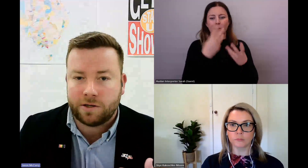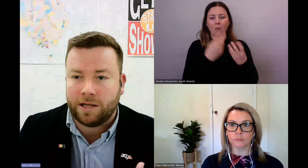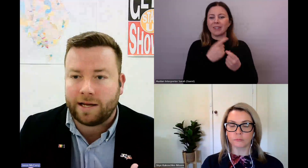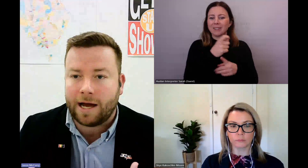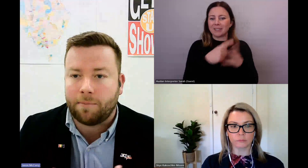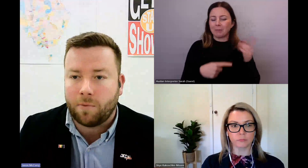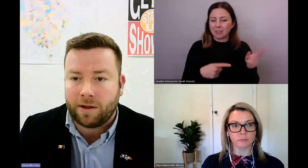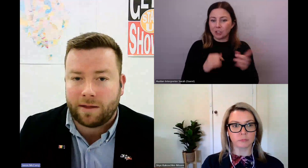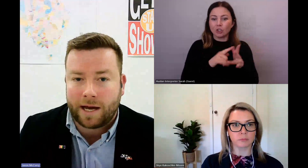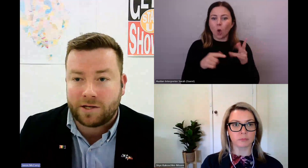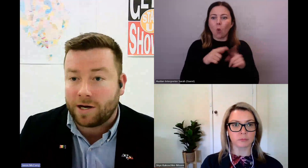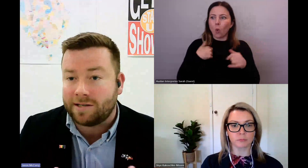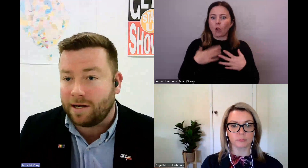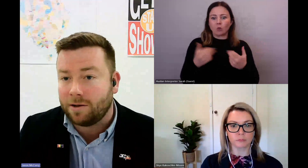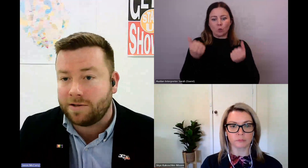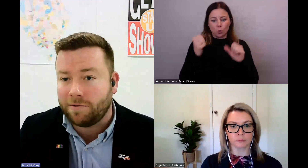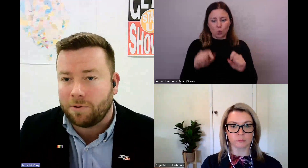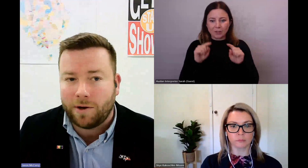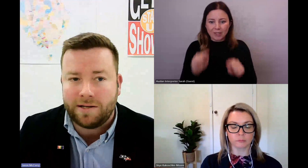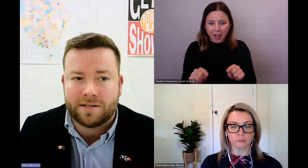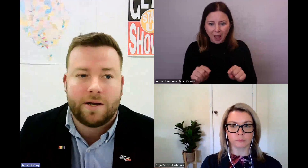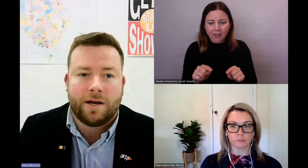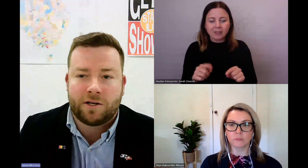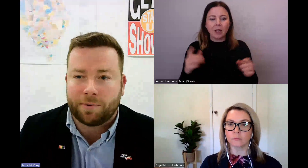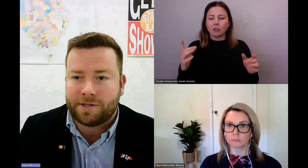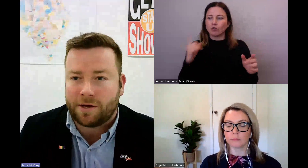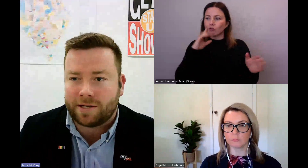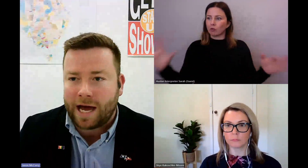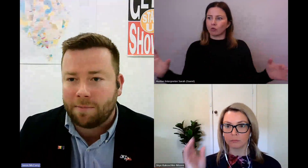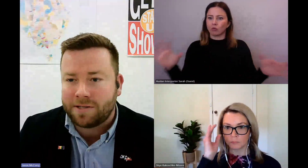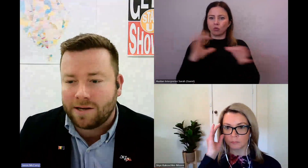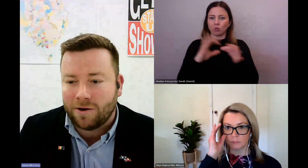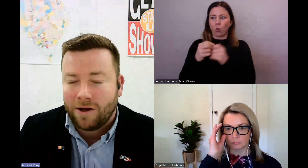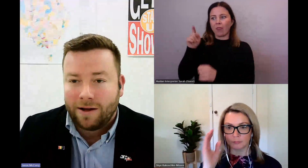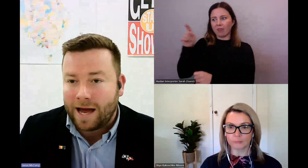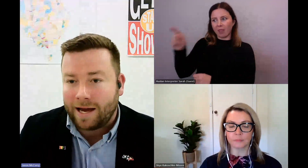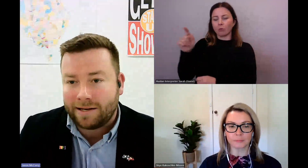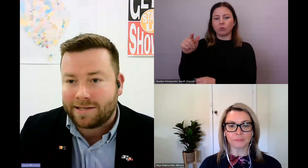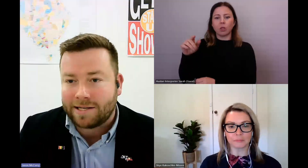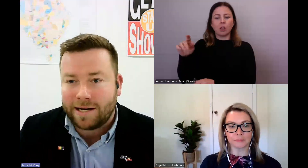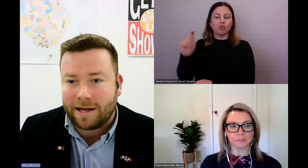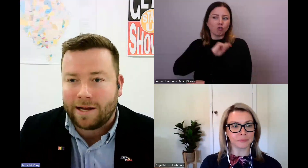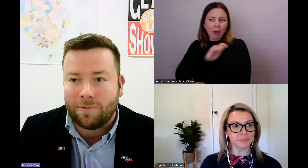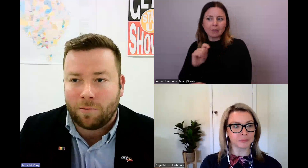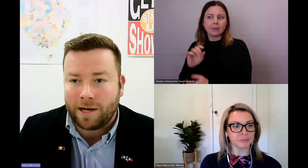to link up with trusted inclusive employers to bridge those gaps. Intersectionality will